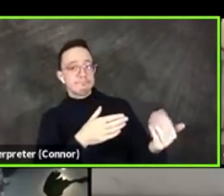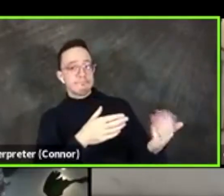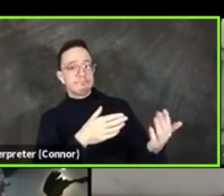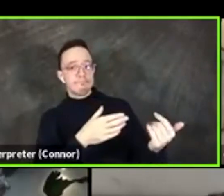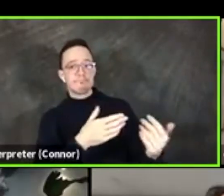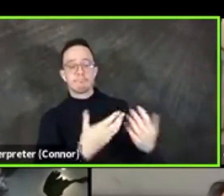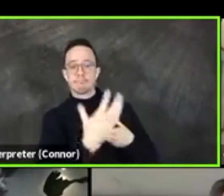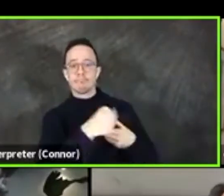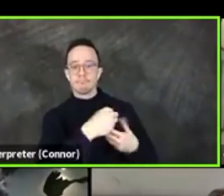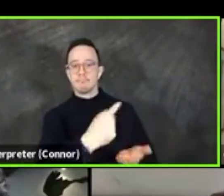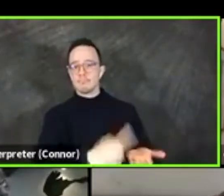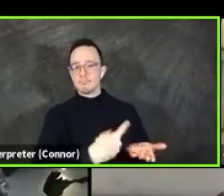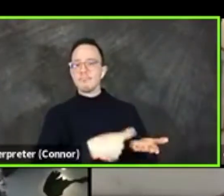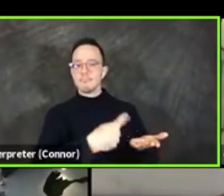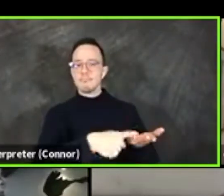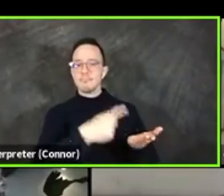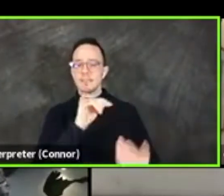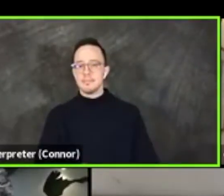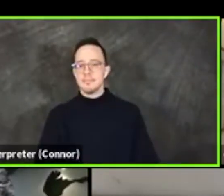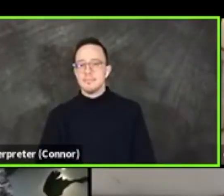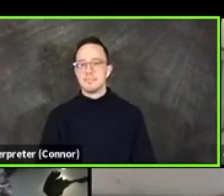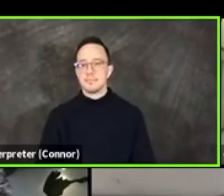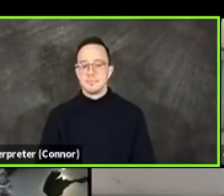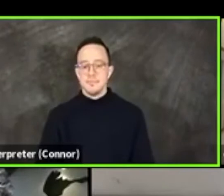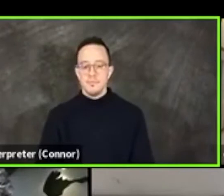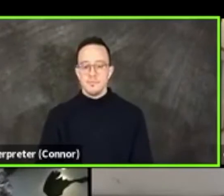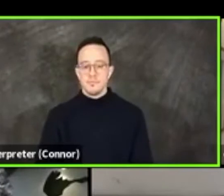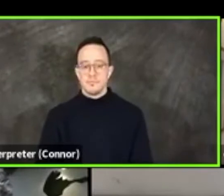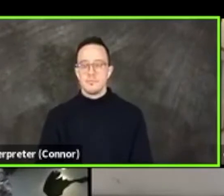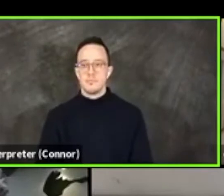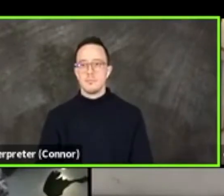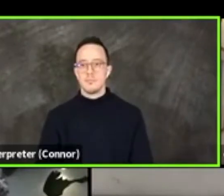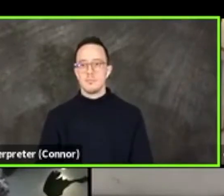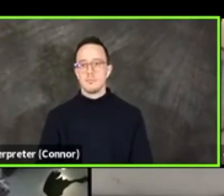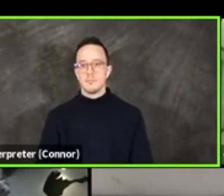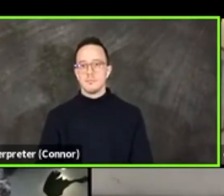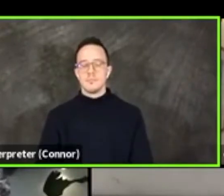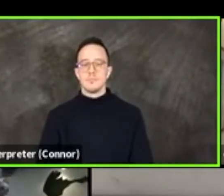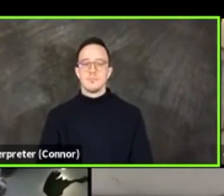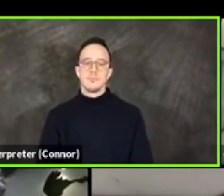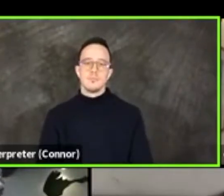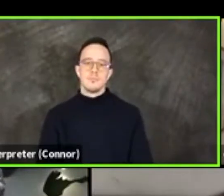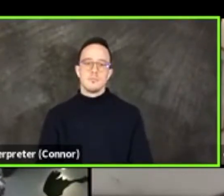THESE ARE IDEAS THAT AROSE PRIOR TO STANDING